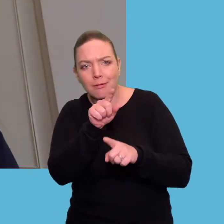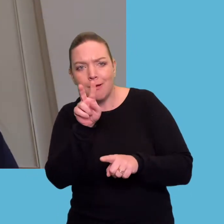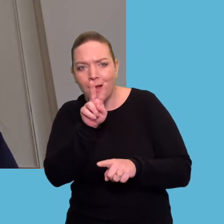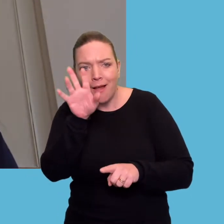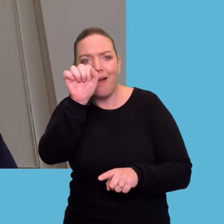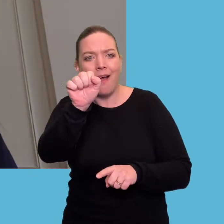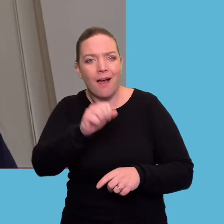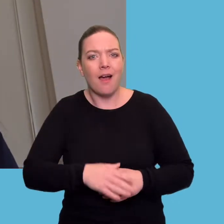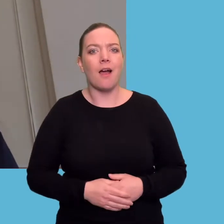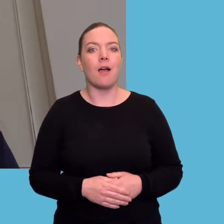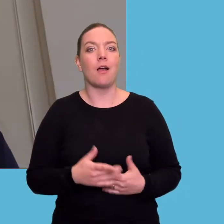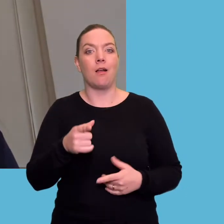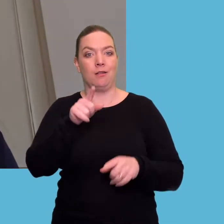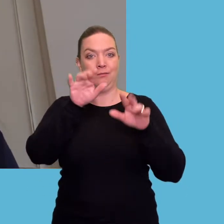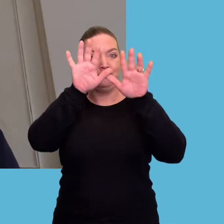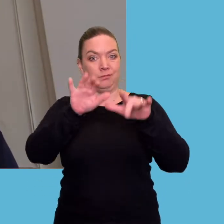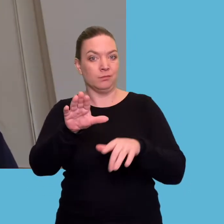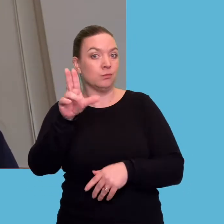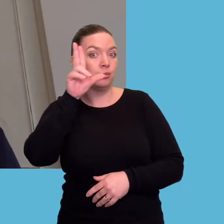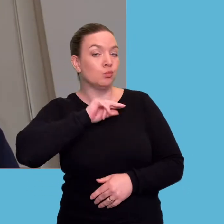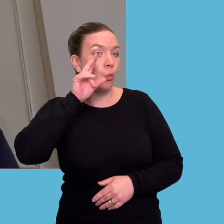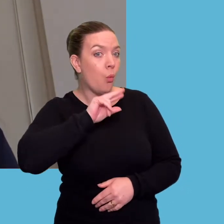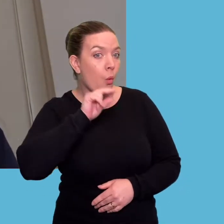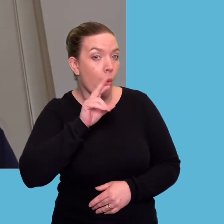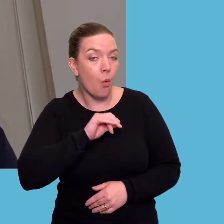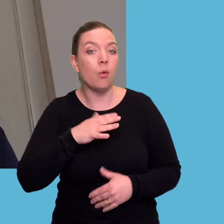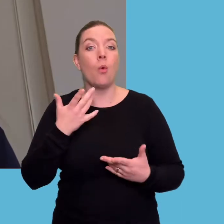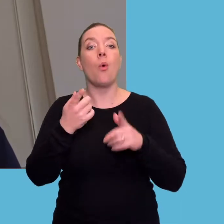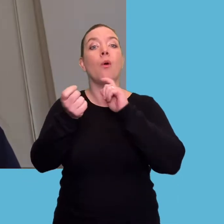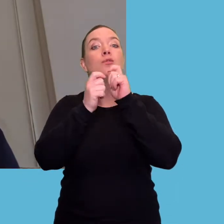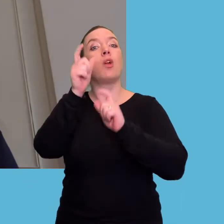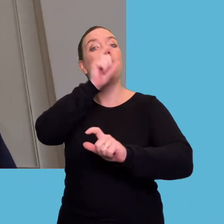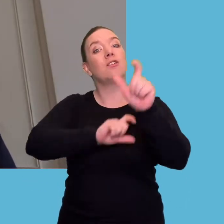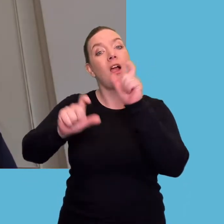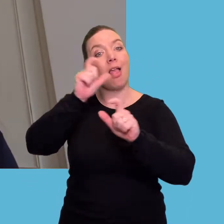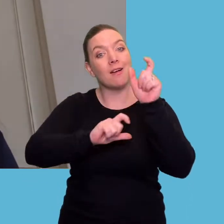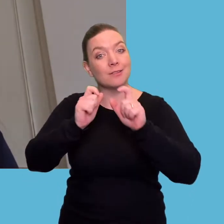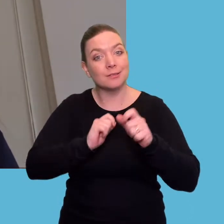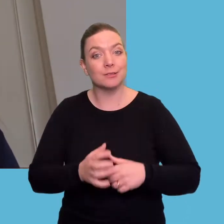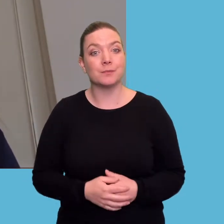easier to see, making your device talk to you, and changing the colors you see on your screen.